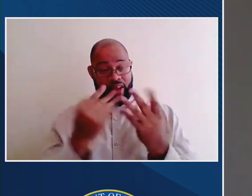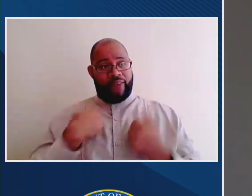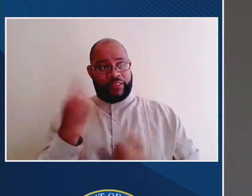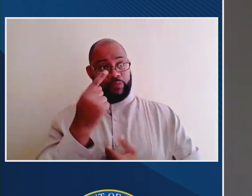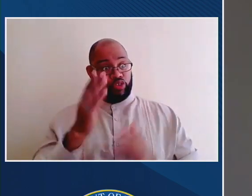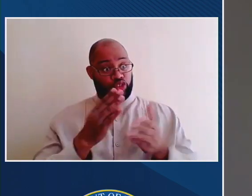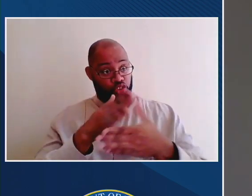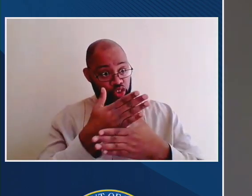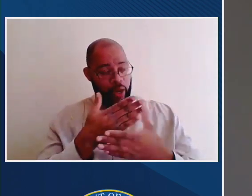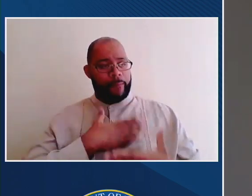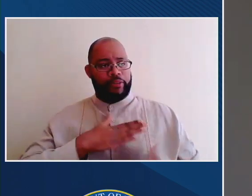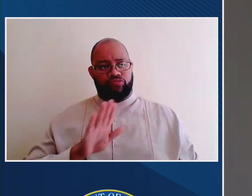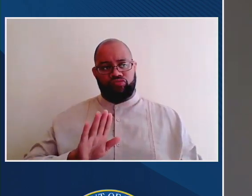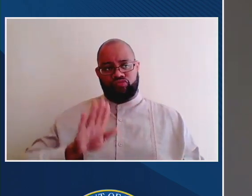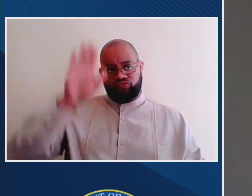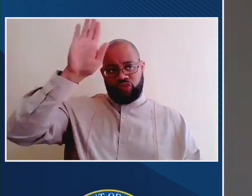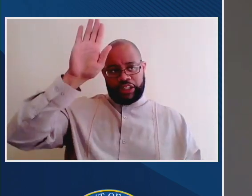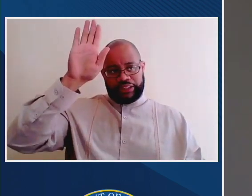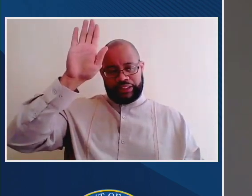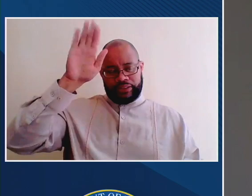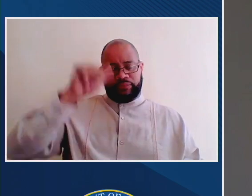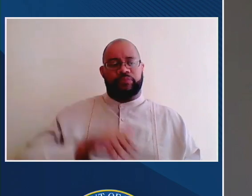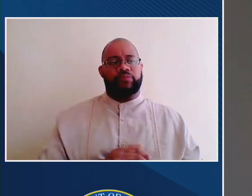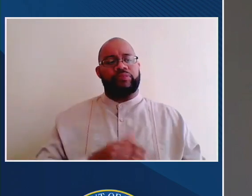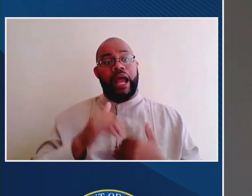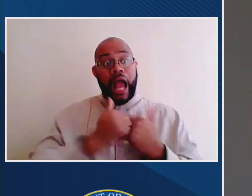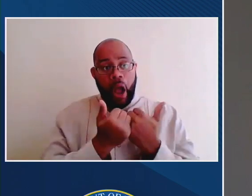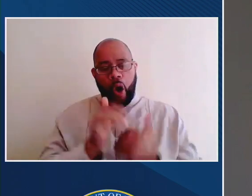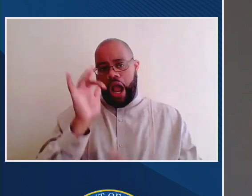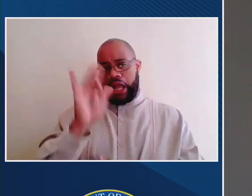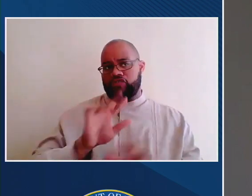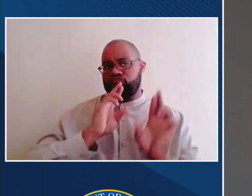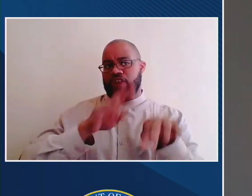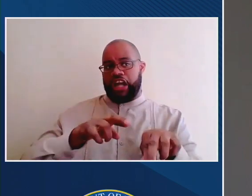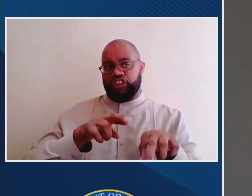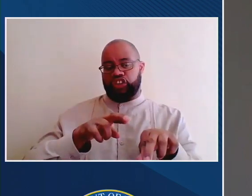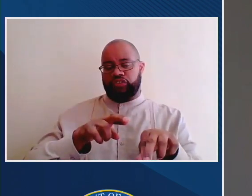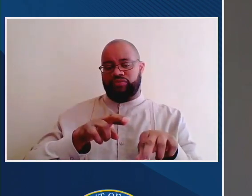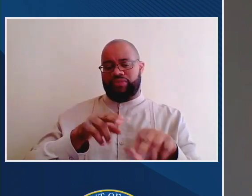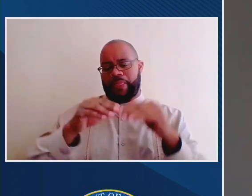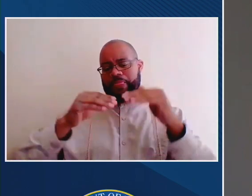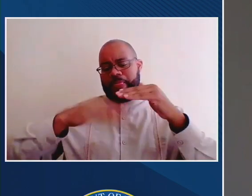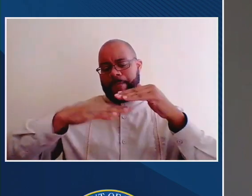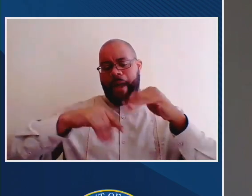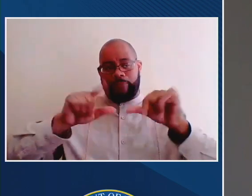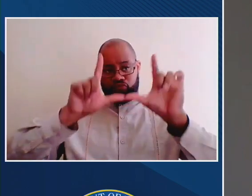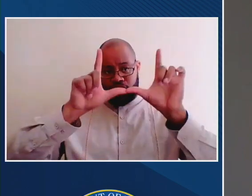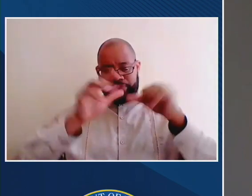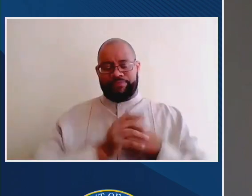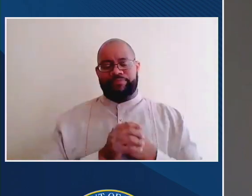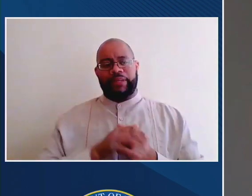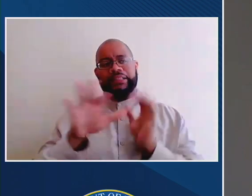raise your virtual hand by clicking the reactions icon at the bottom of your screen and selecting raise hand.